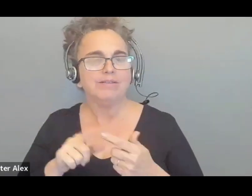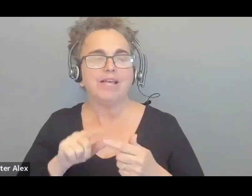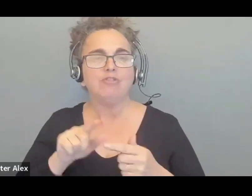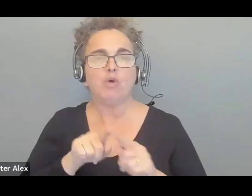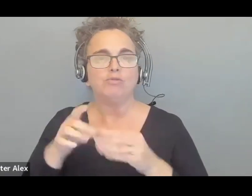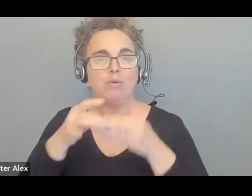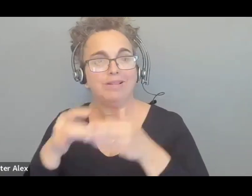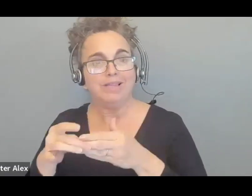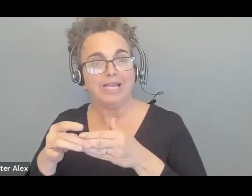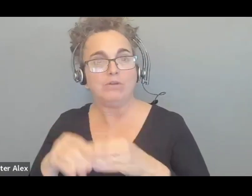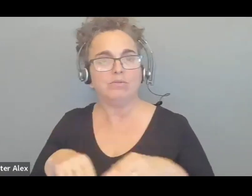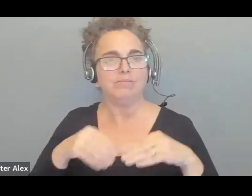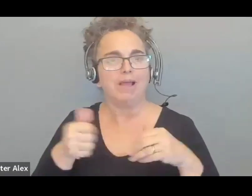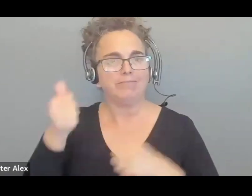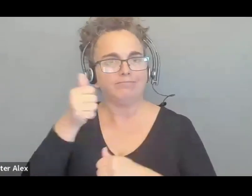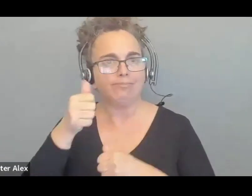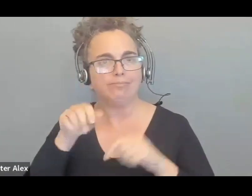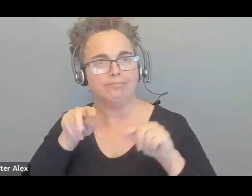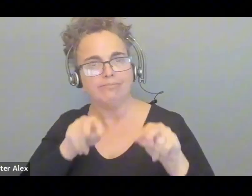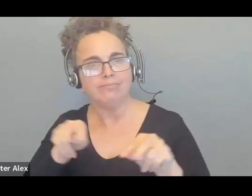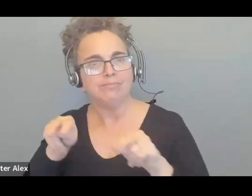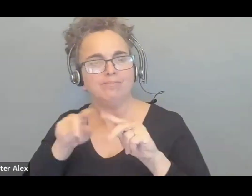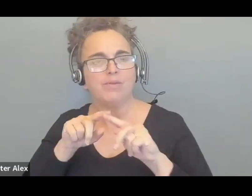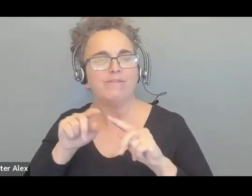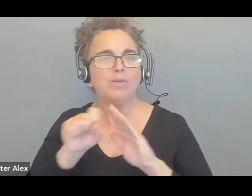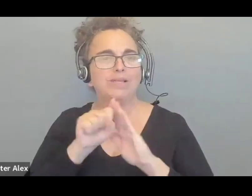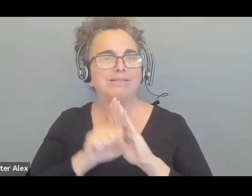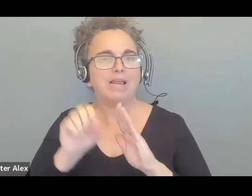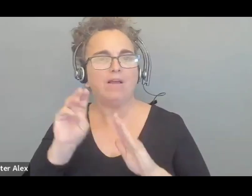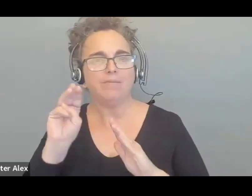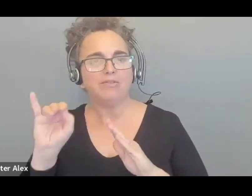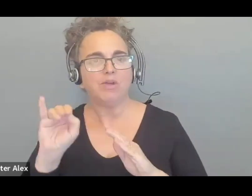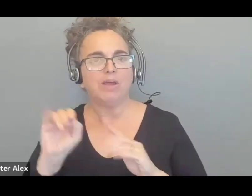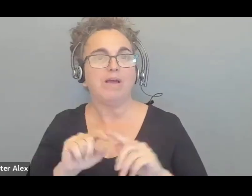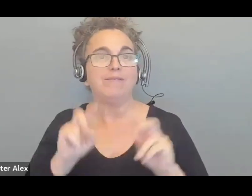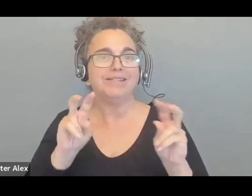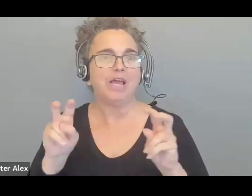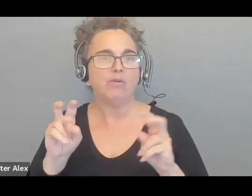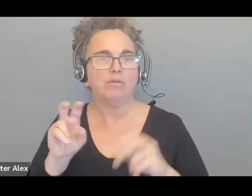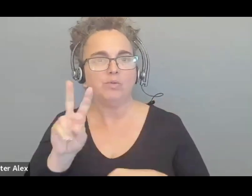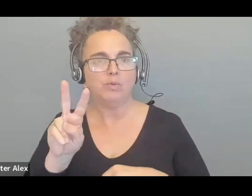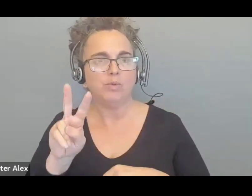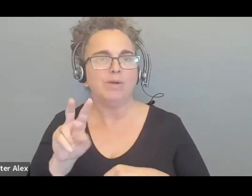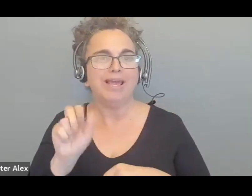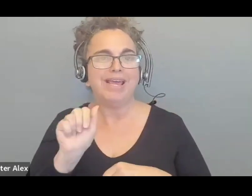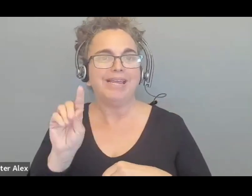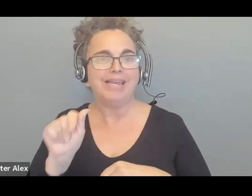and guidance to the state of Michigan's network of Title two ADA coordinators to promote compliance